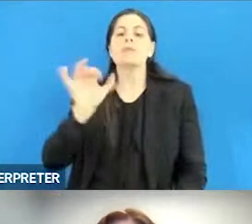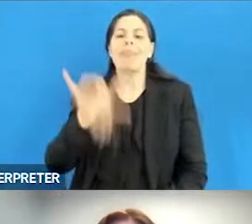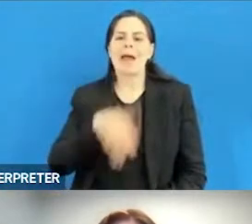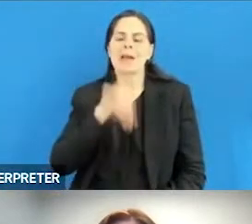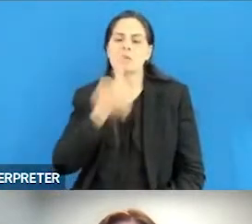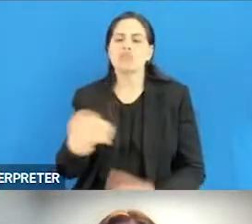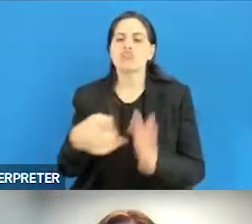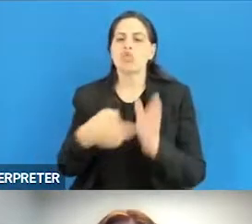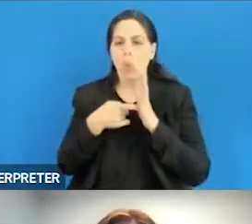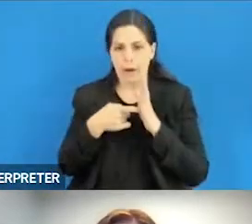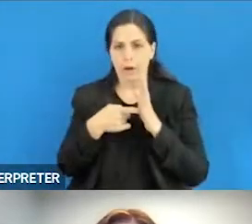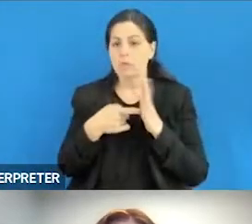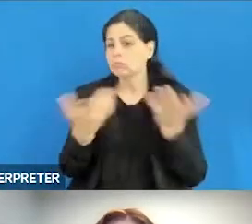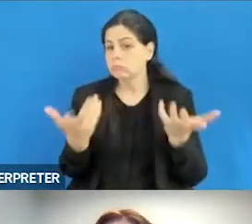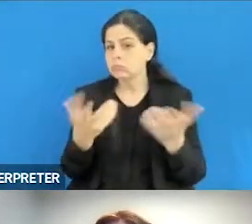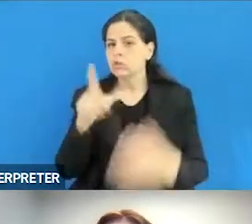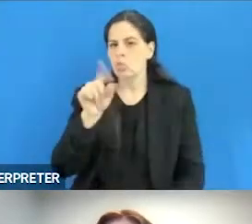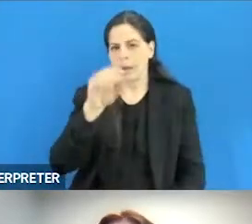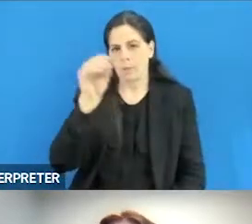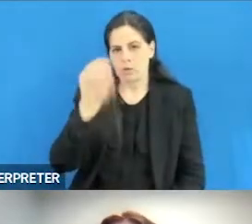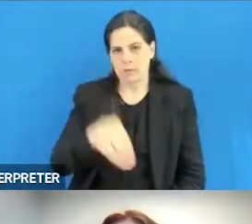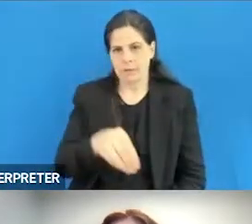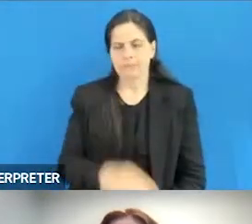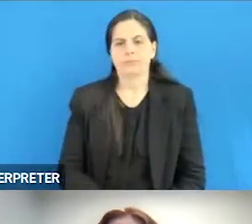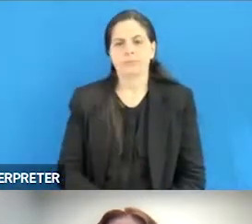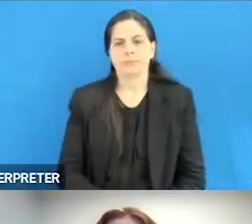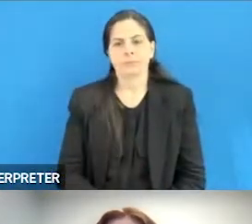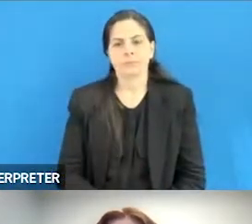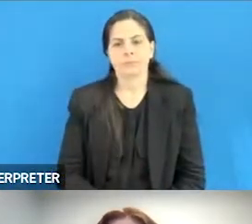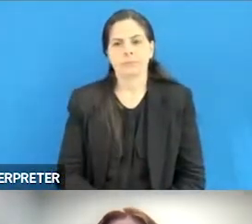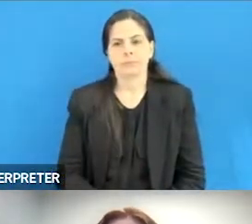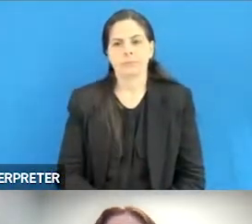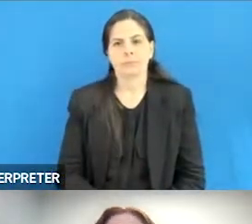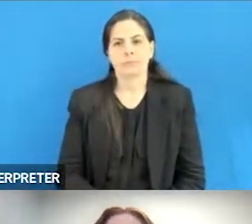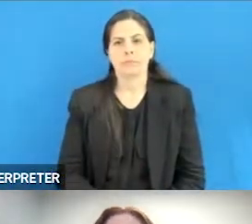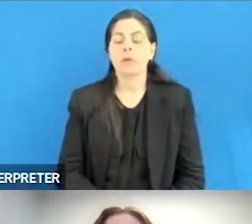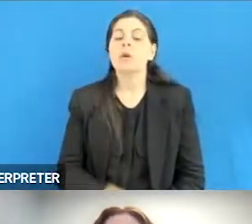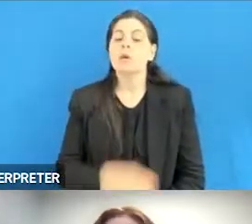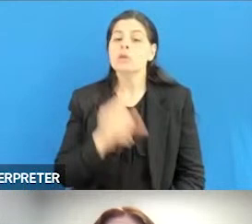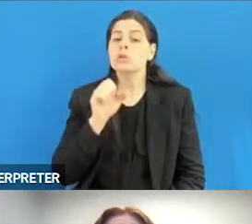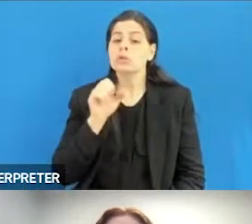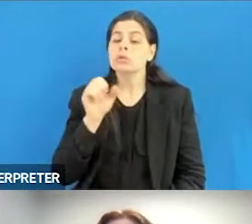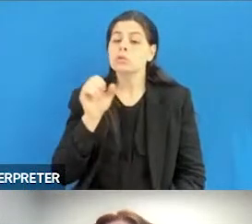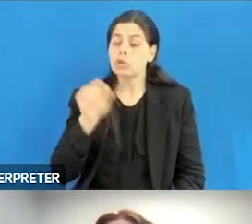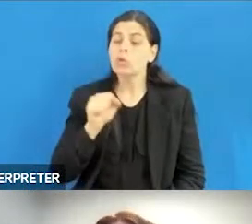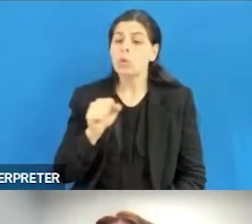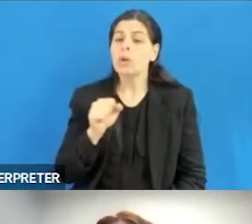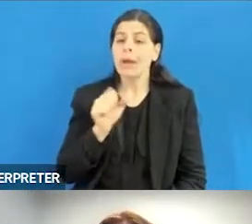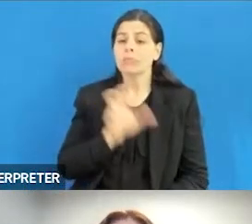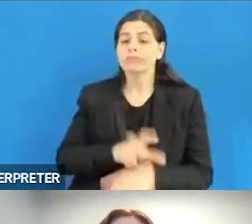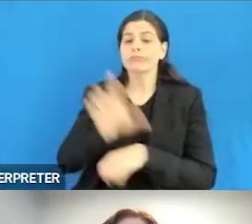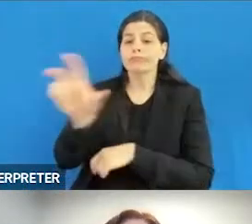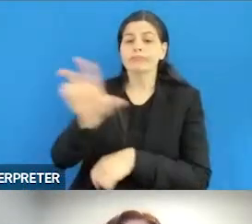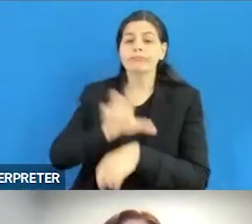So you will be able to build towards your eligibility for health insurance and also build your pension